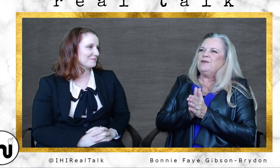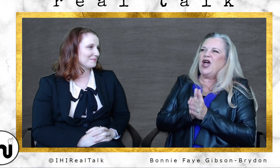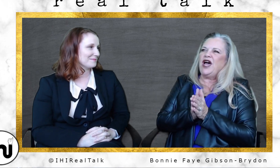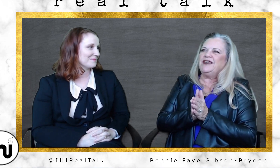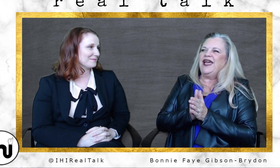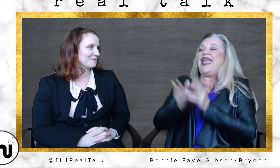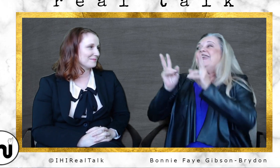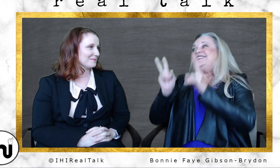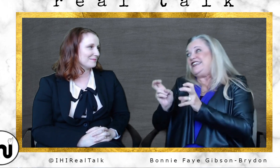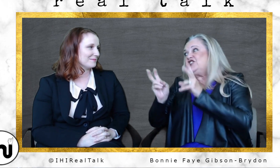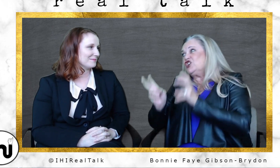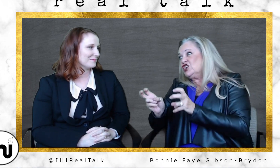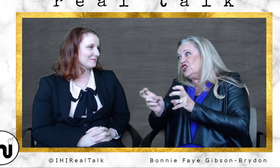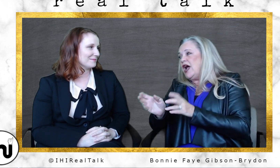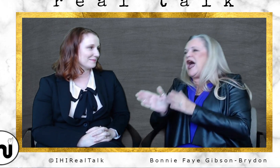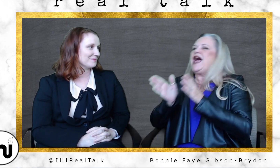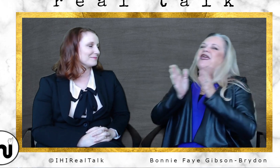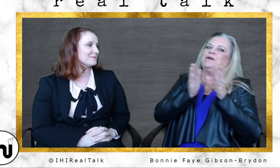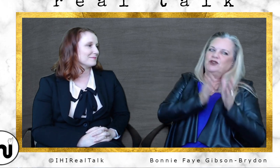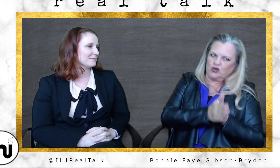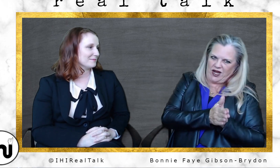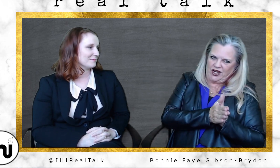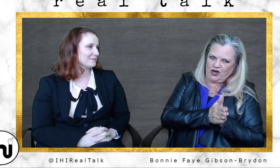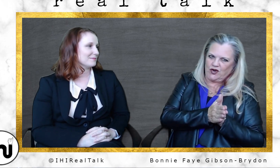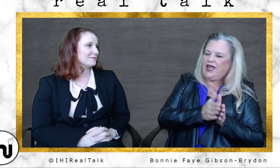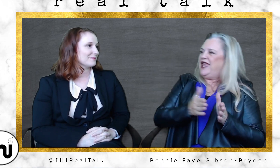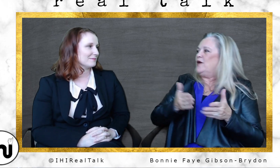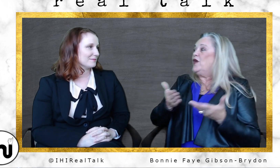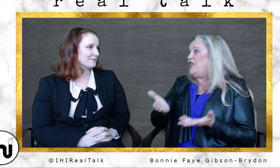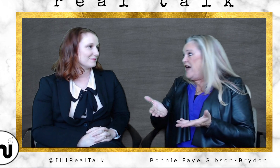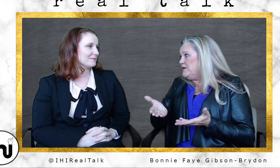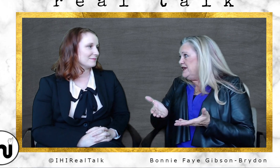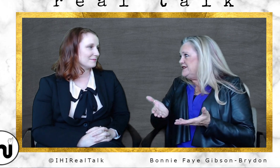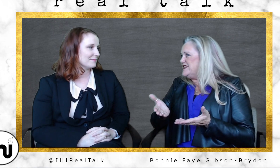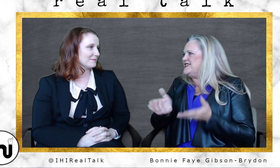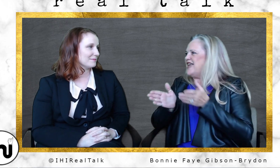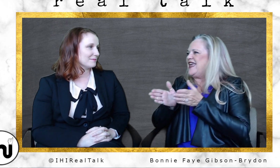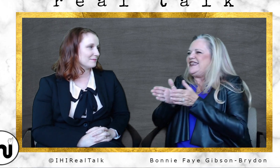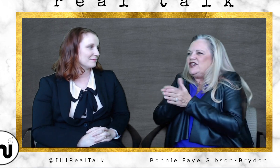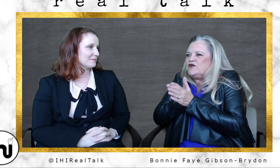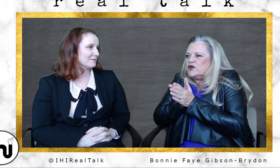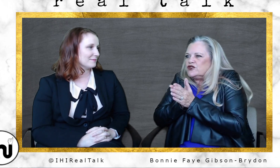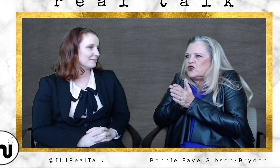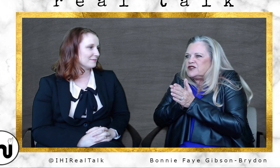not a teacher, I am a trainer, and what that means is I get you for a short time,